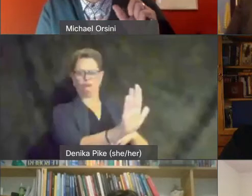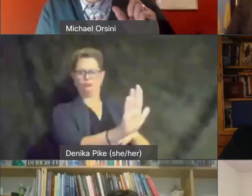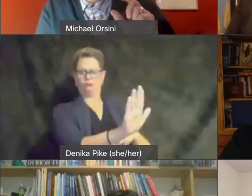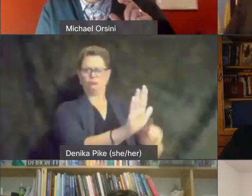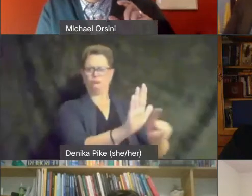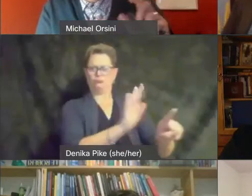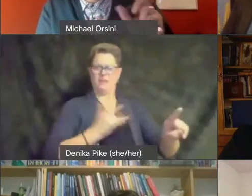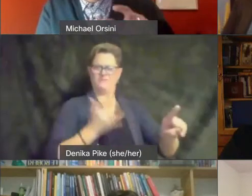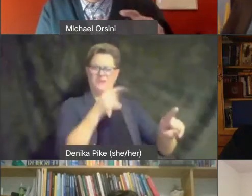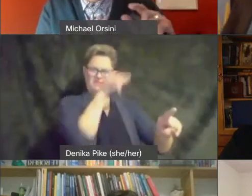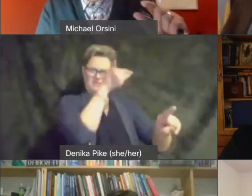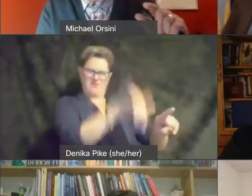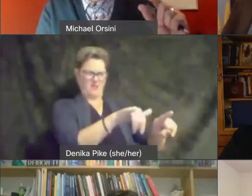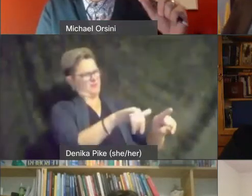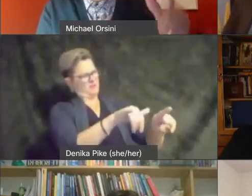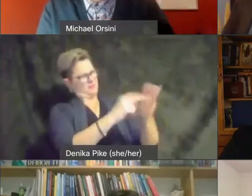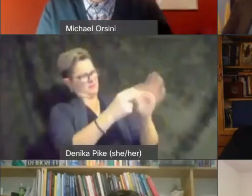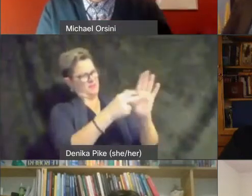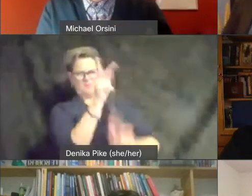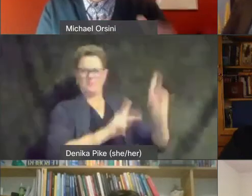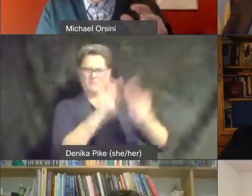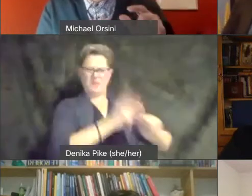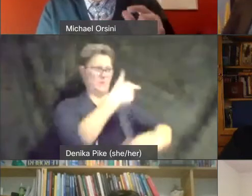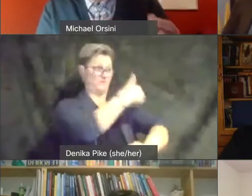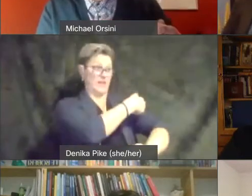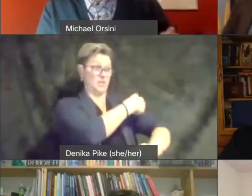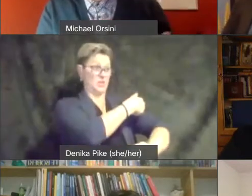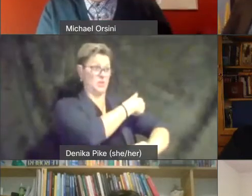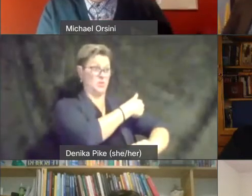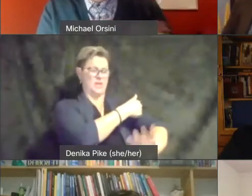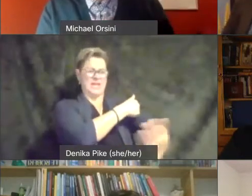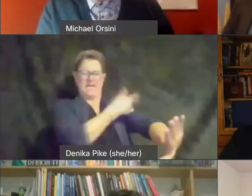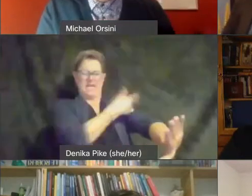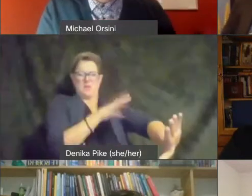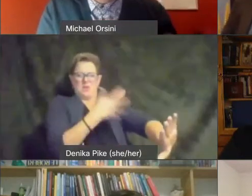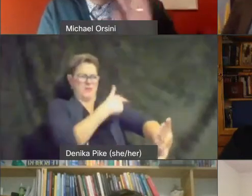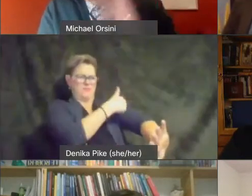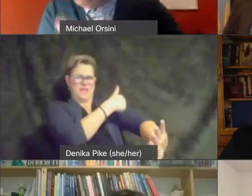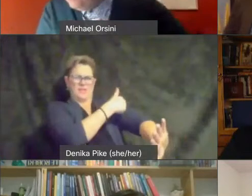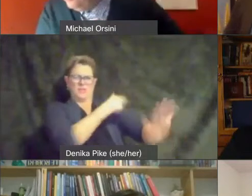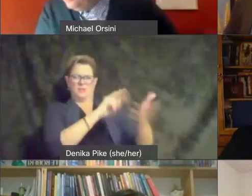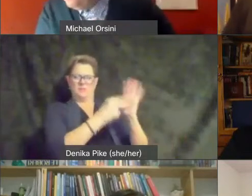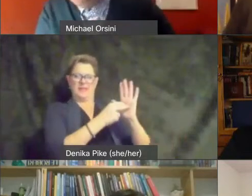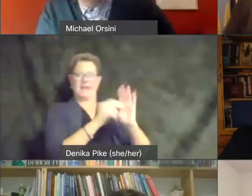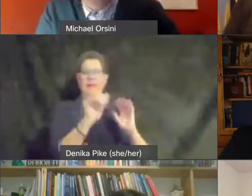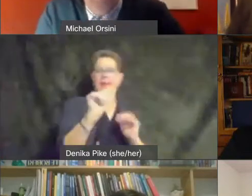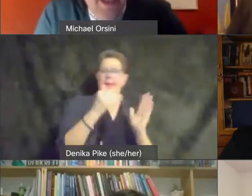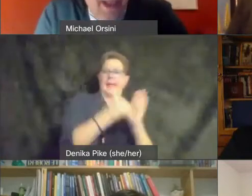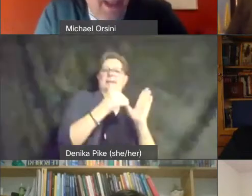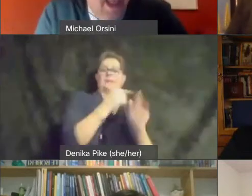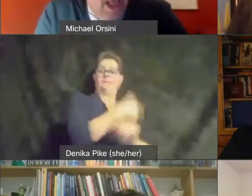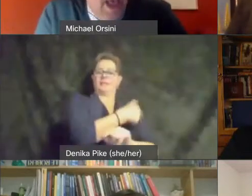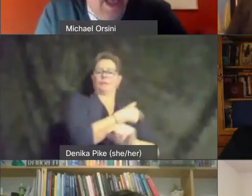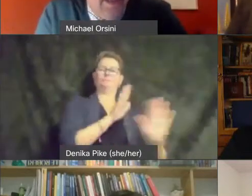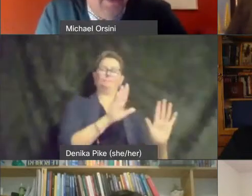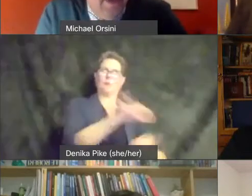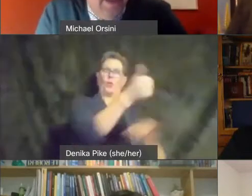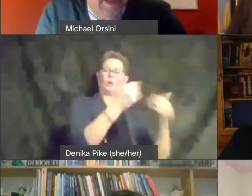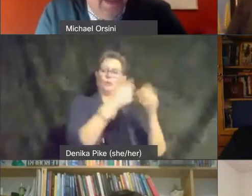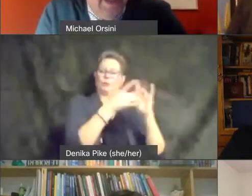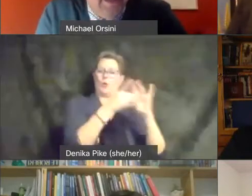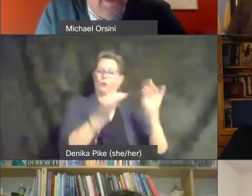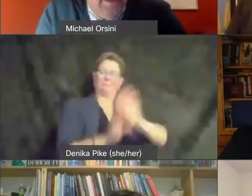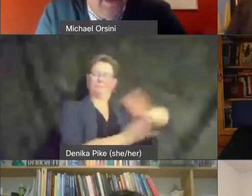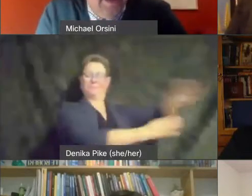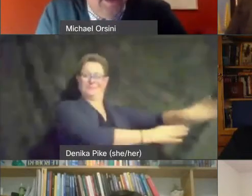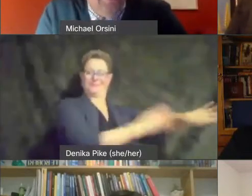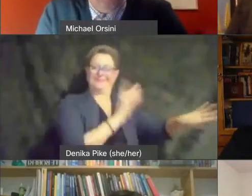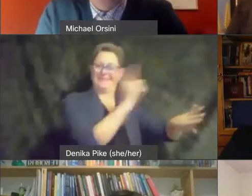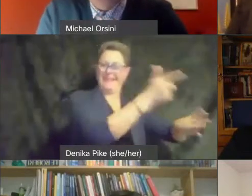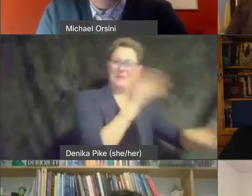Really infantilized views of people who were a vaccine hesitant that don't that in fact who are dismissed as anti boxers but that's another. That's for another time as far, I guess, to the.